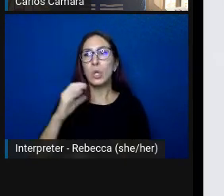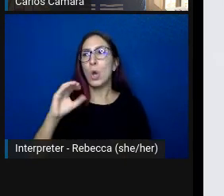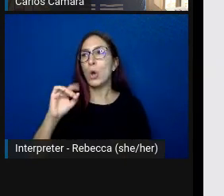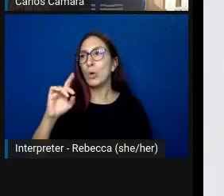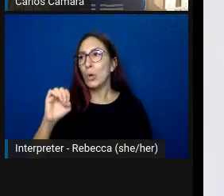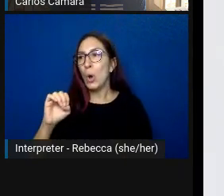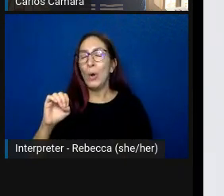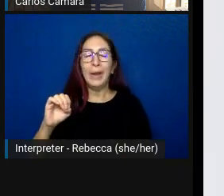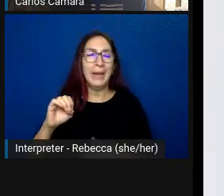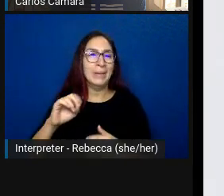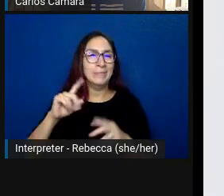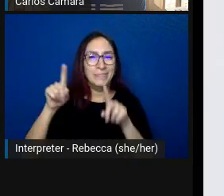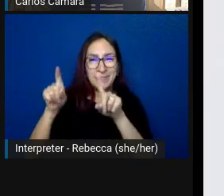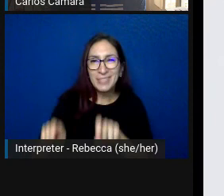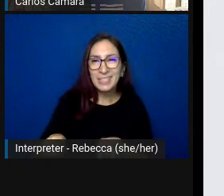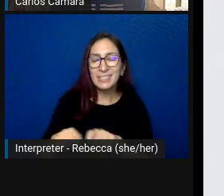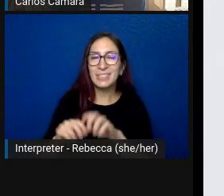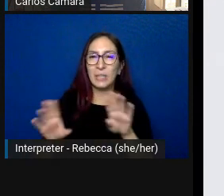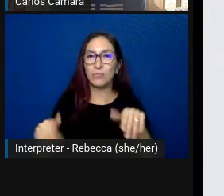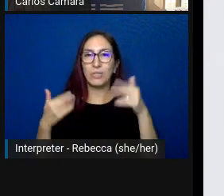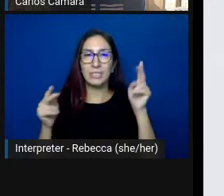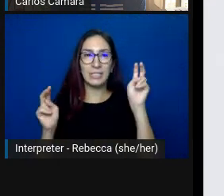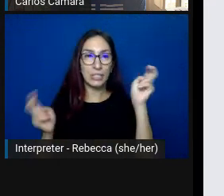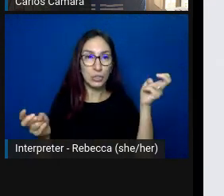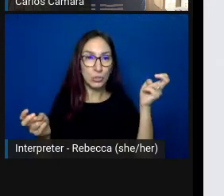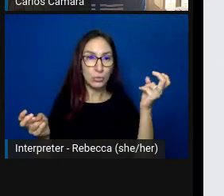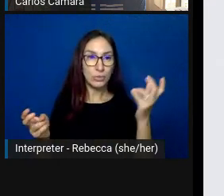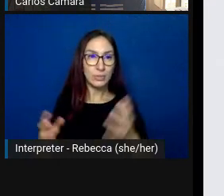so that it can be fixed.